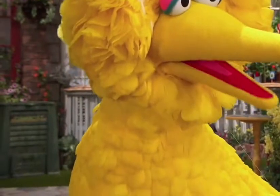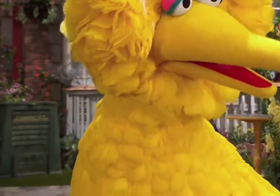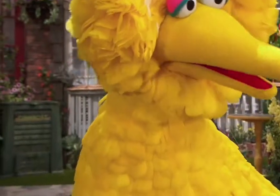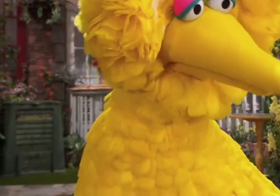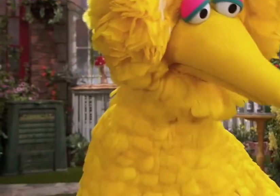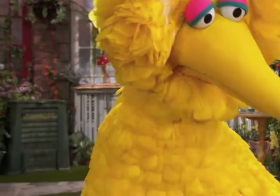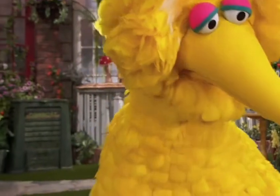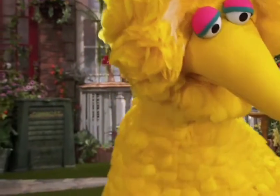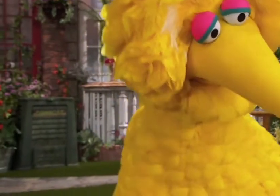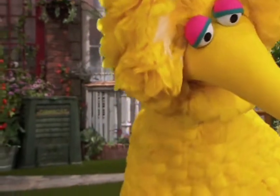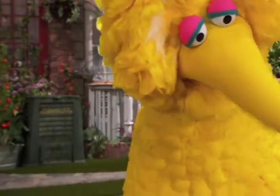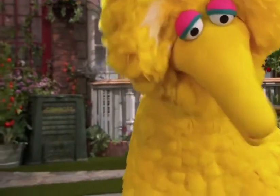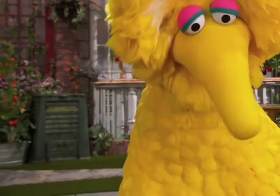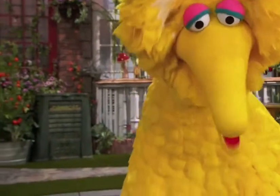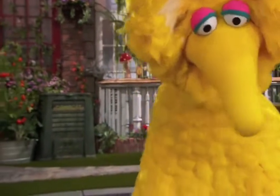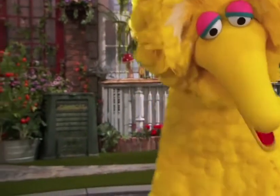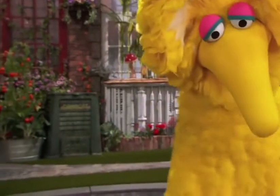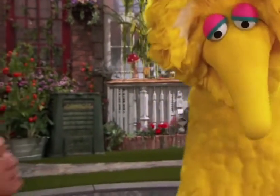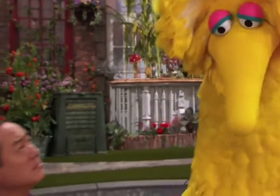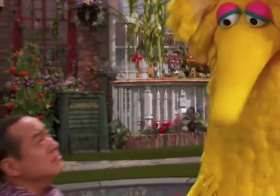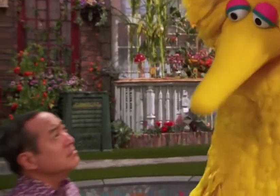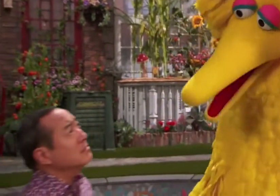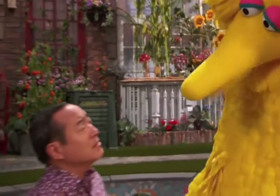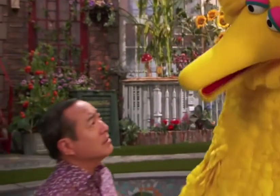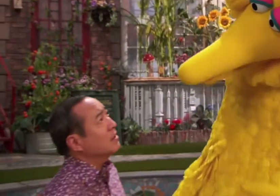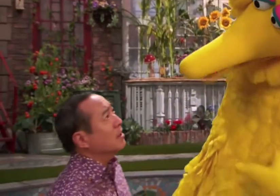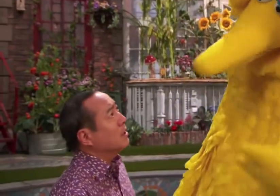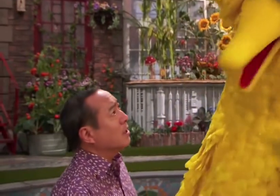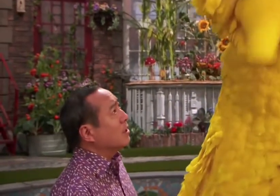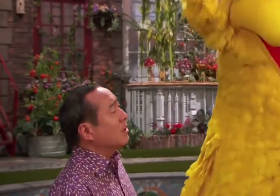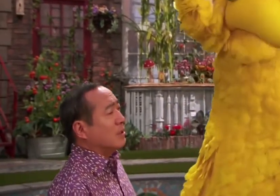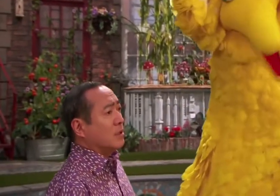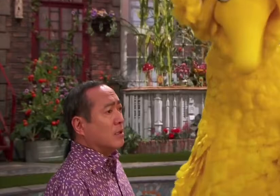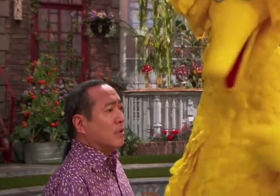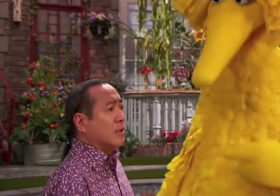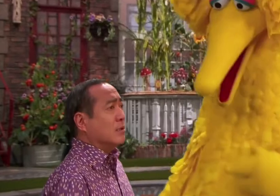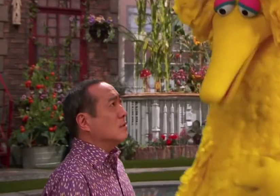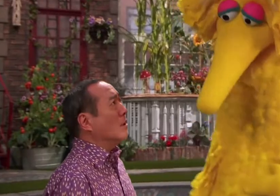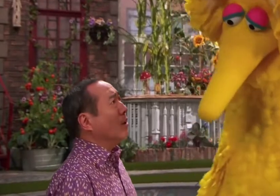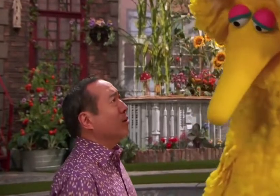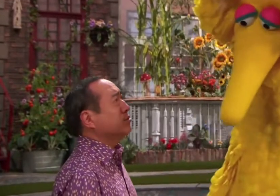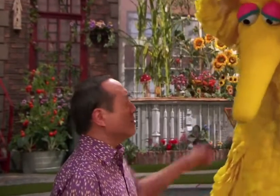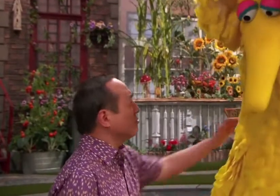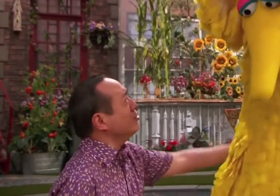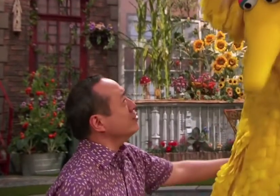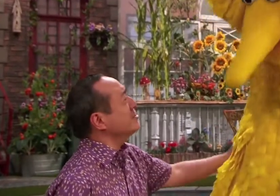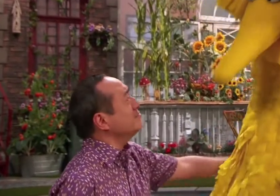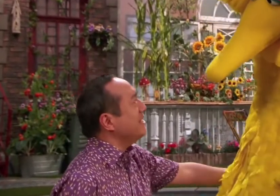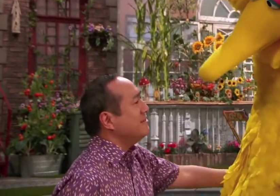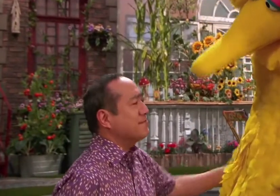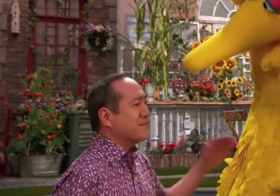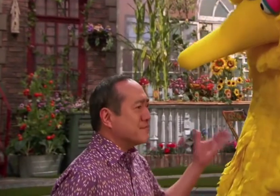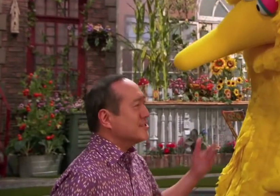huh huh heroin I don't think Julia likes me very much